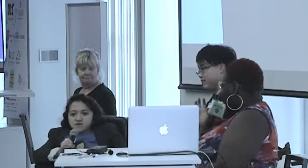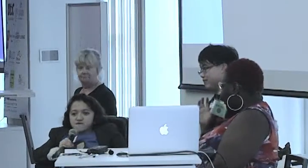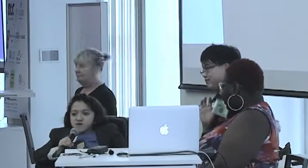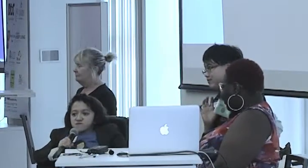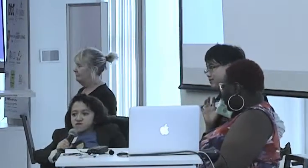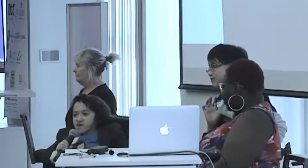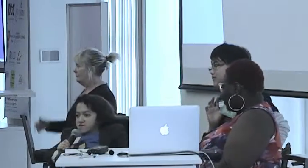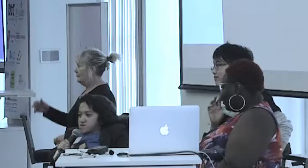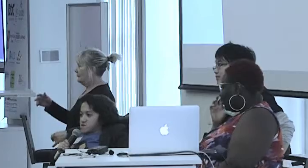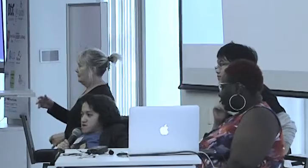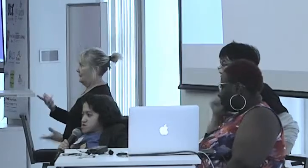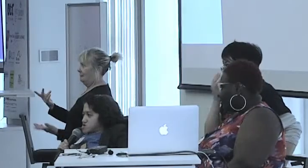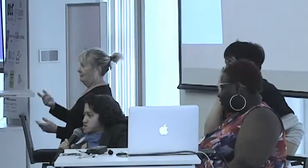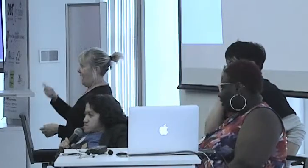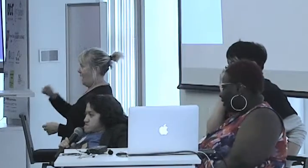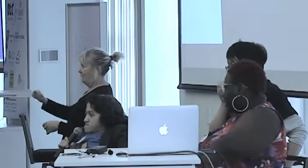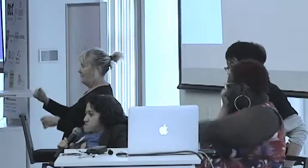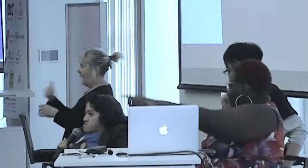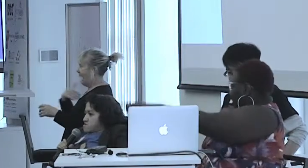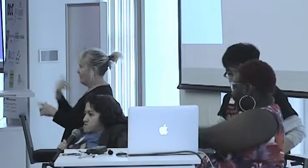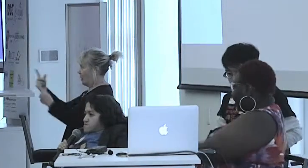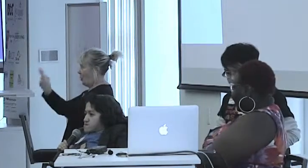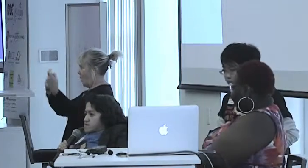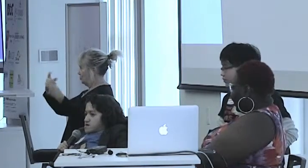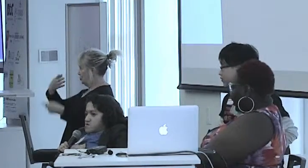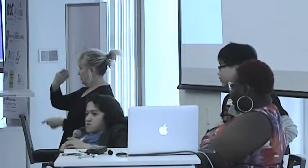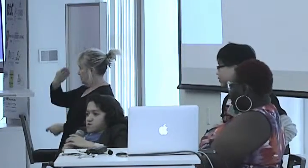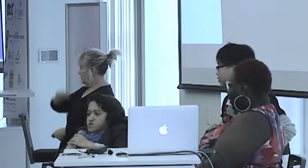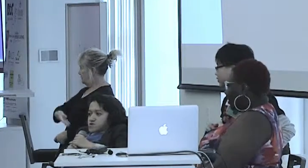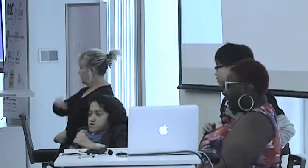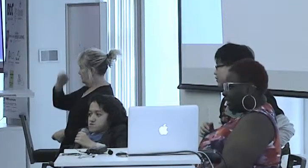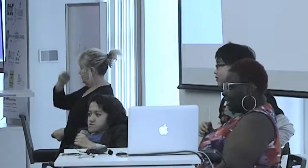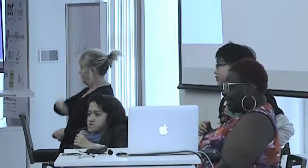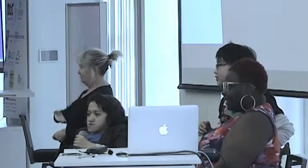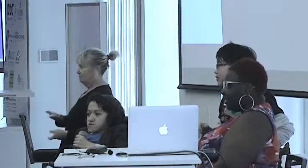If anybody has any question? We can take one or two.